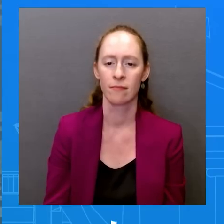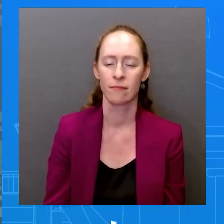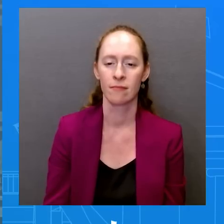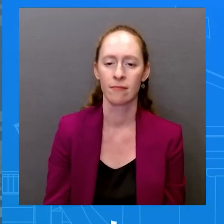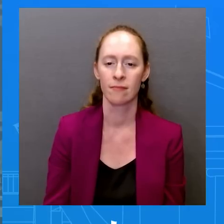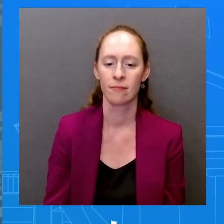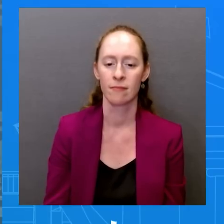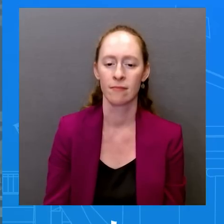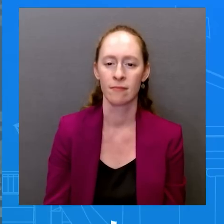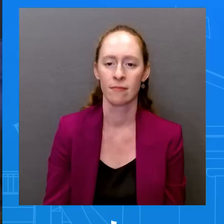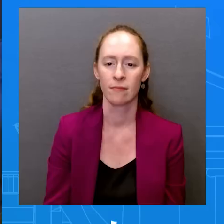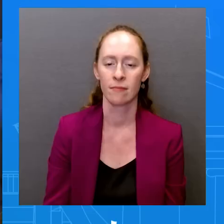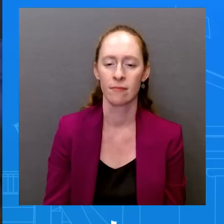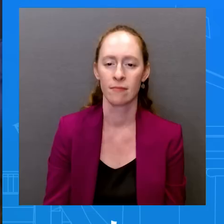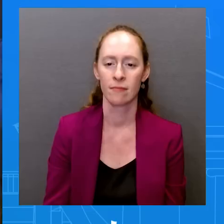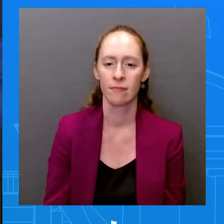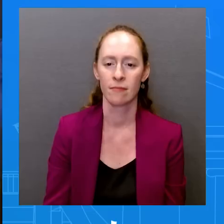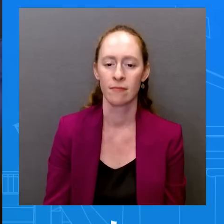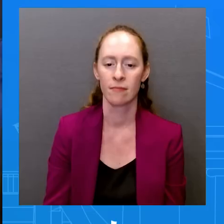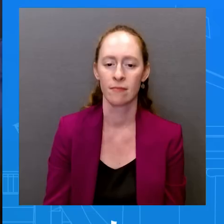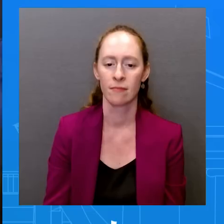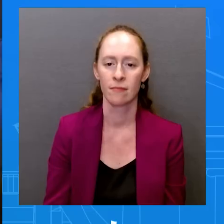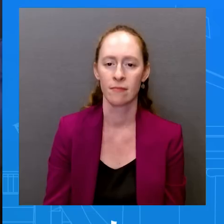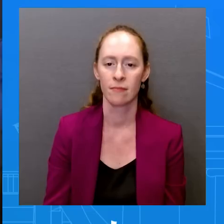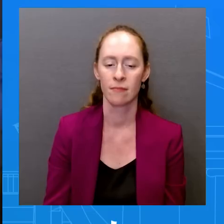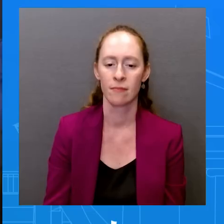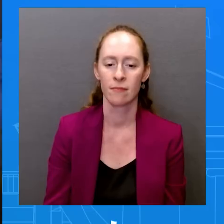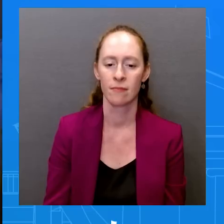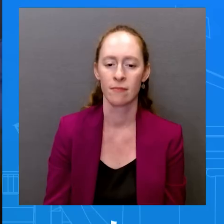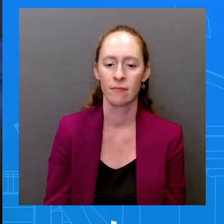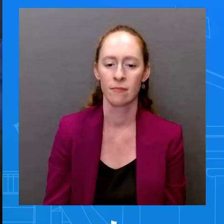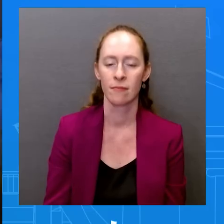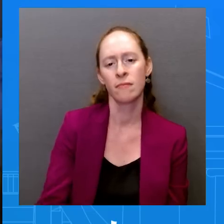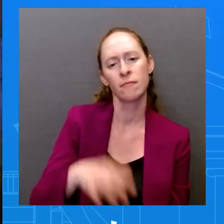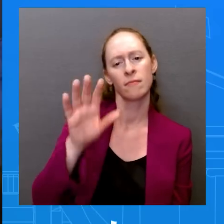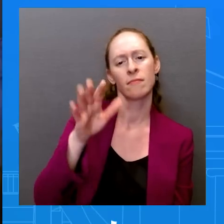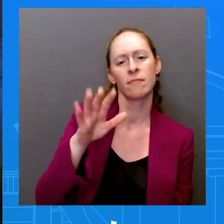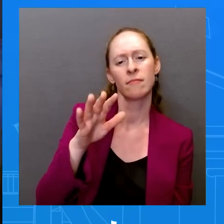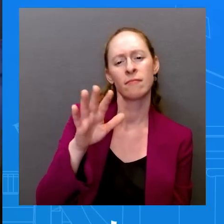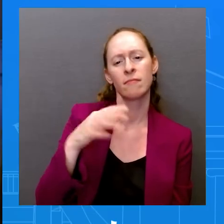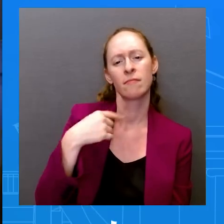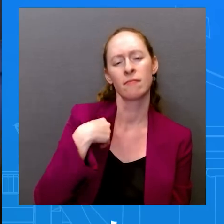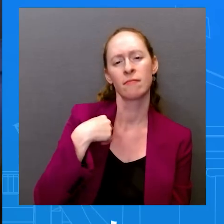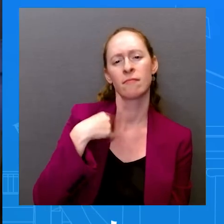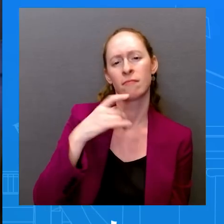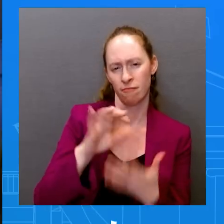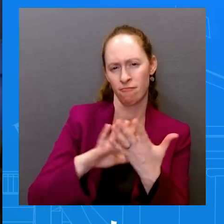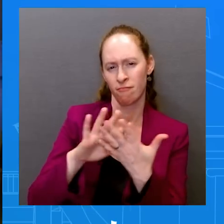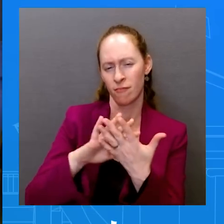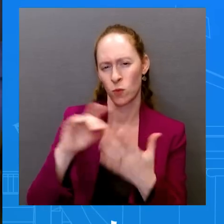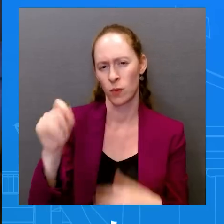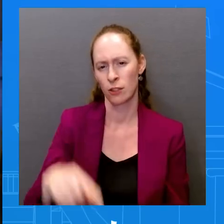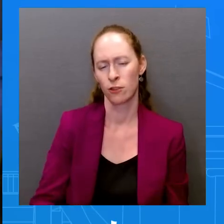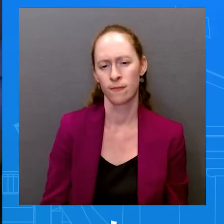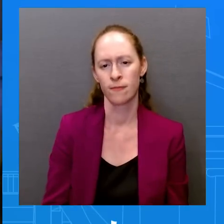But regarding next week, the President is going to Detroit, to the auto show.